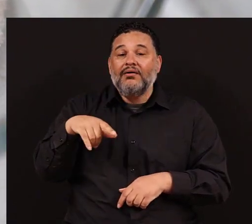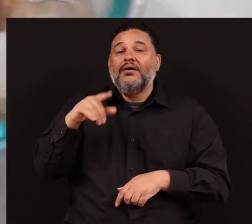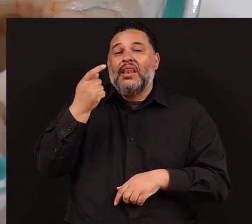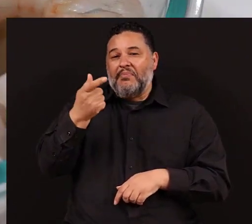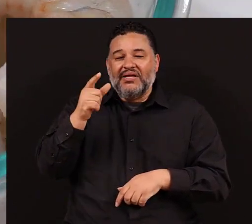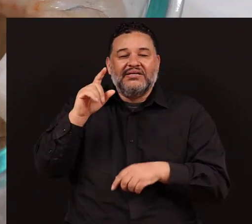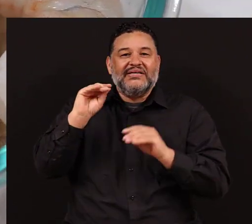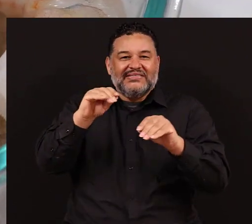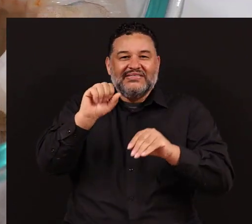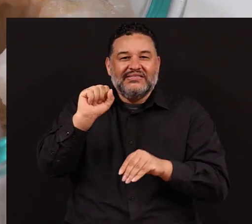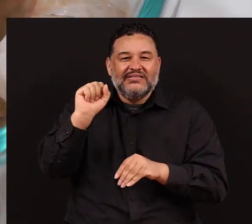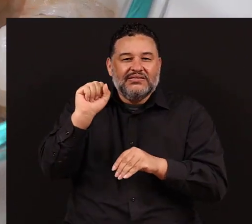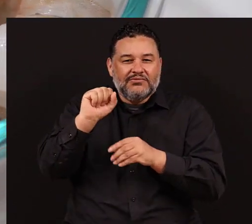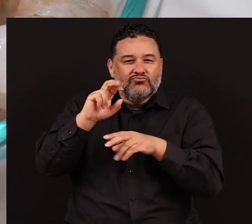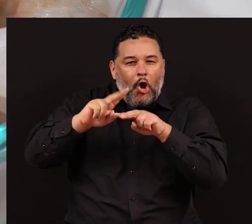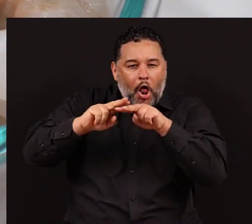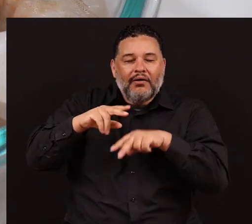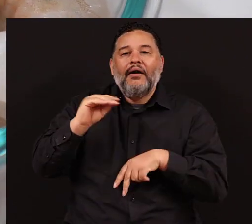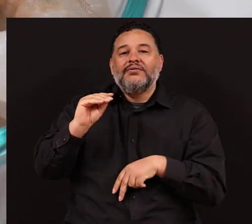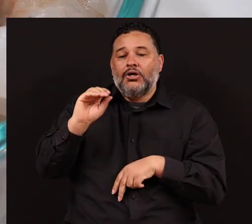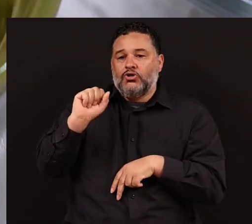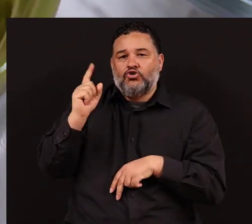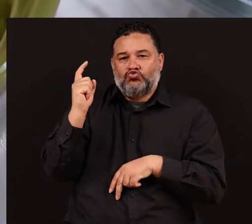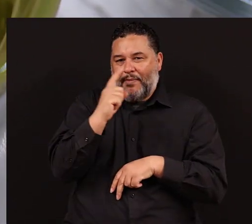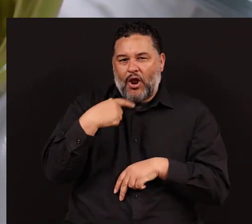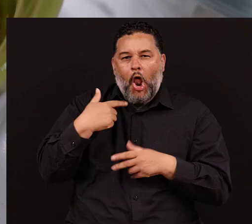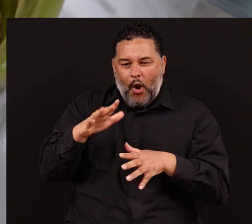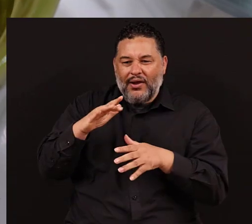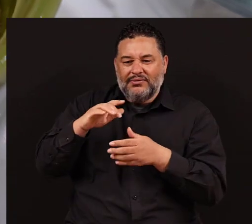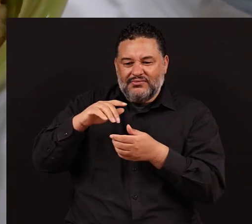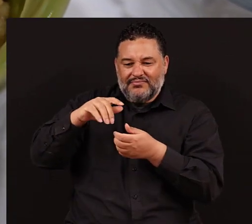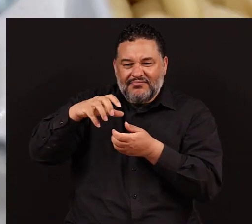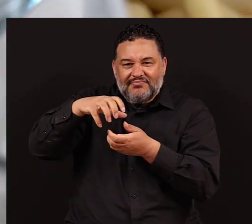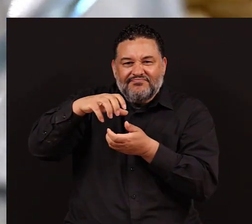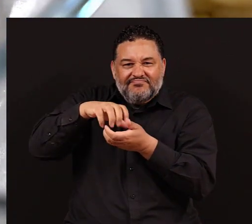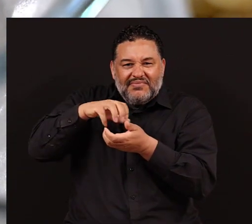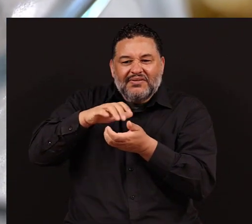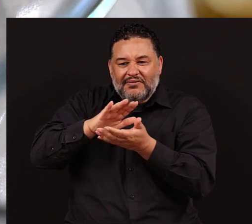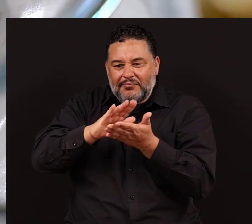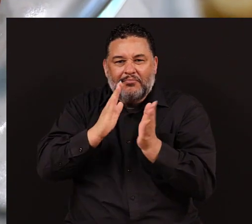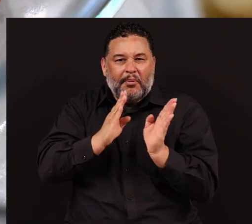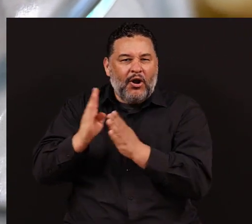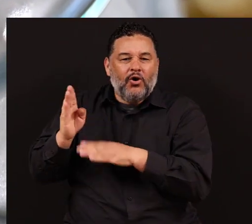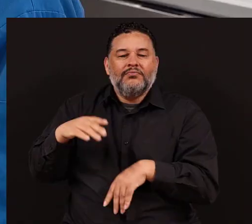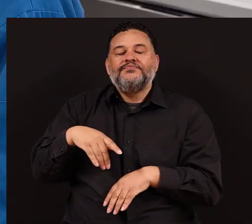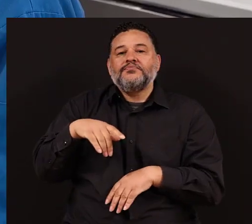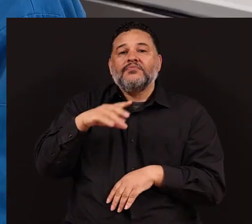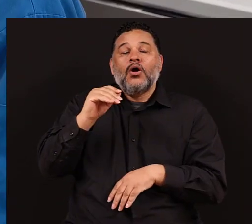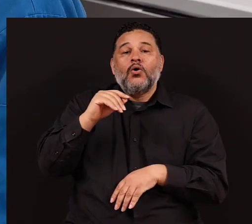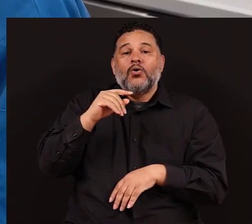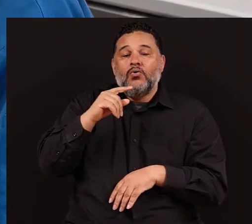shrimp of course, that I have peeled and de-veined. Then we're gonna have garlic, red pepper flakes that you can put to your liking.